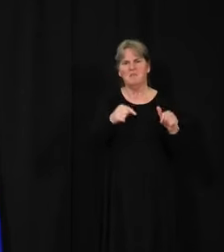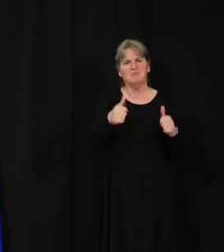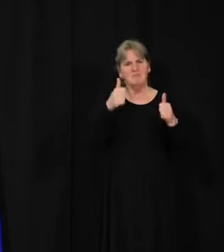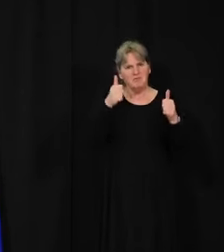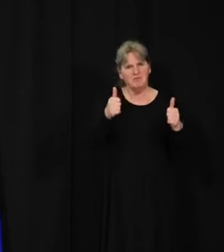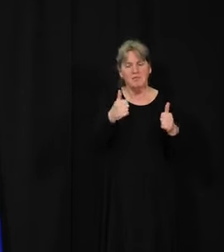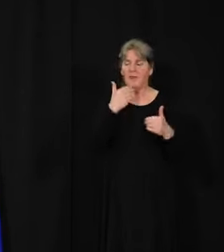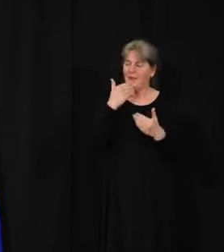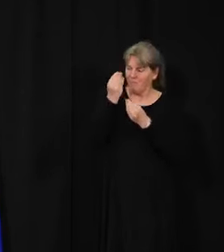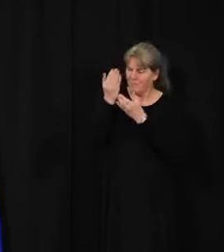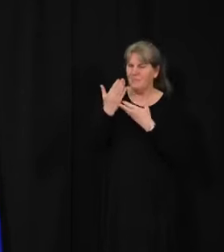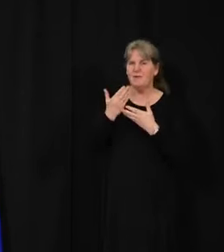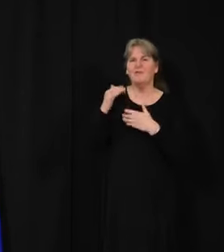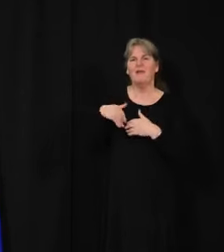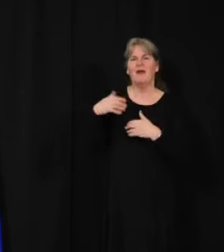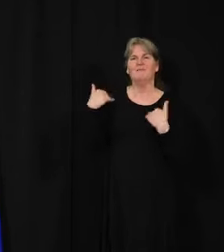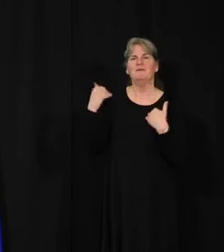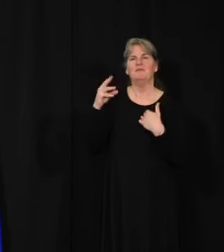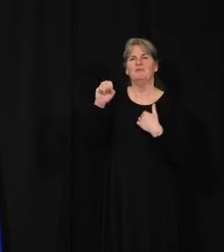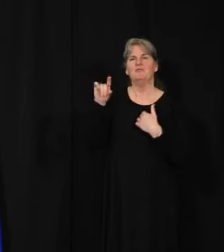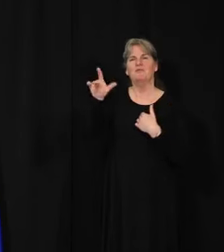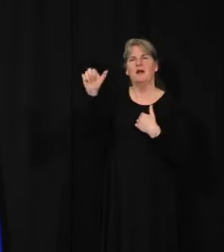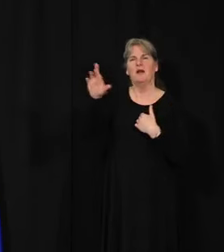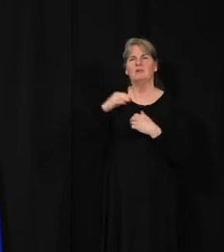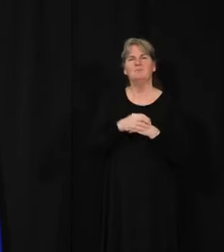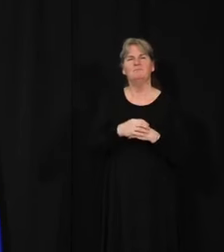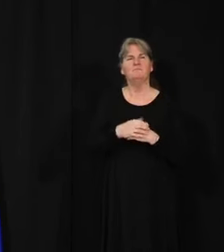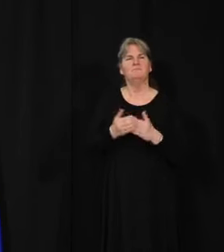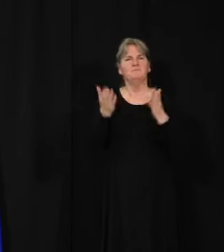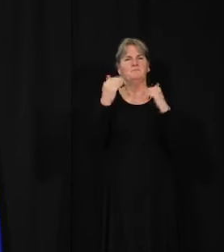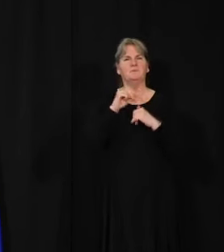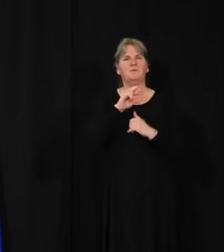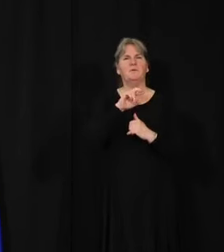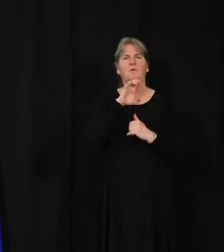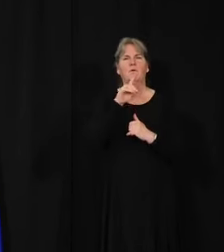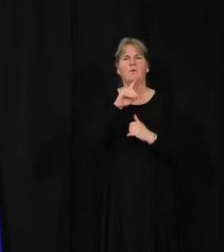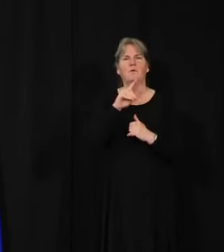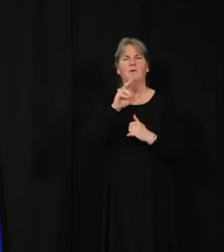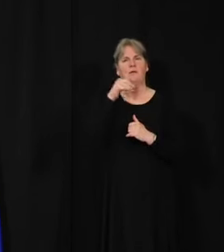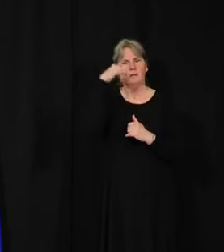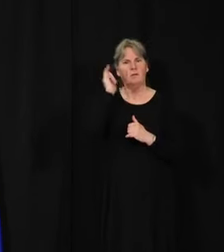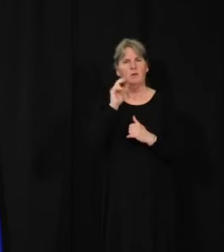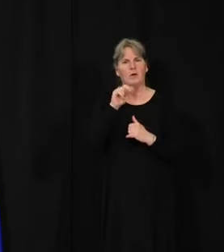information. You. We will move now to Gord, Yukon